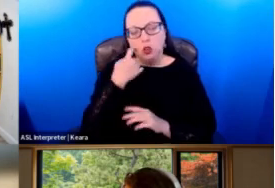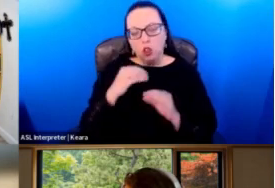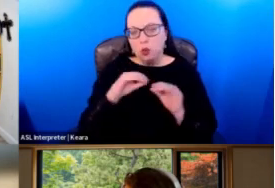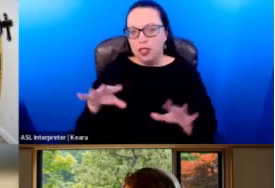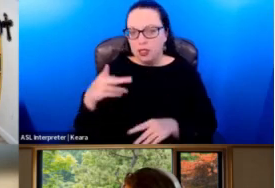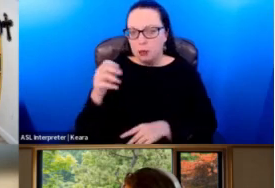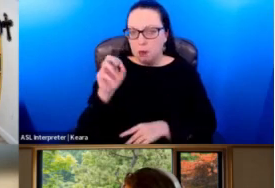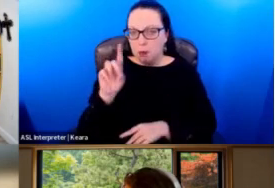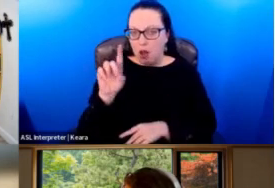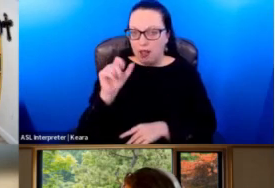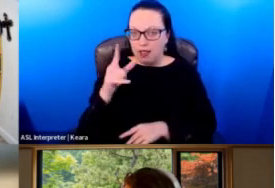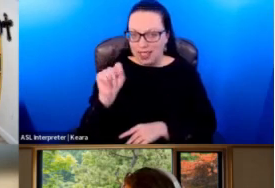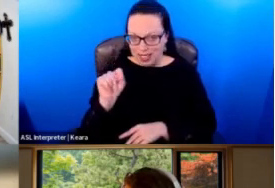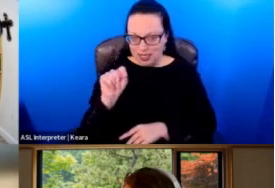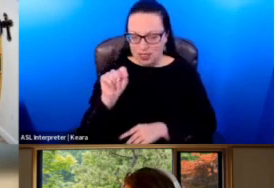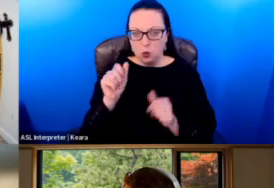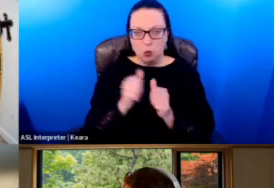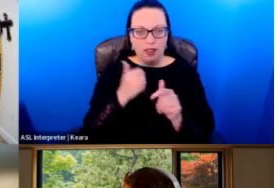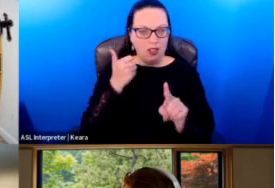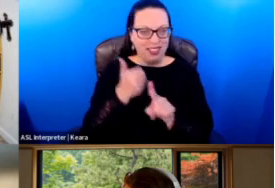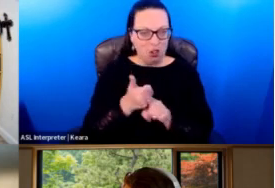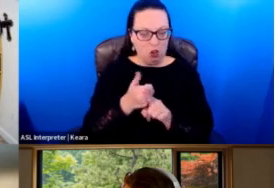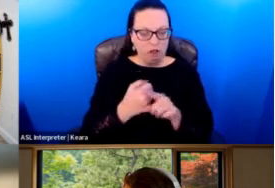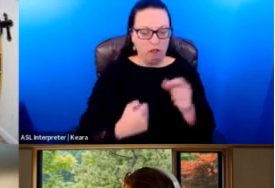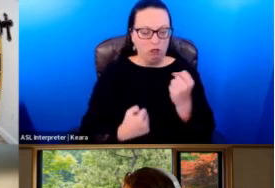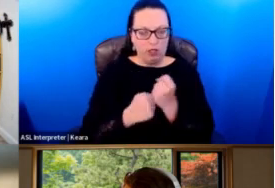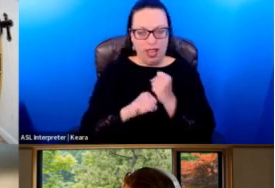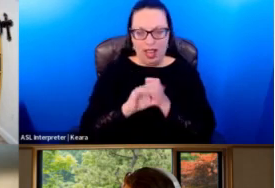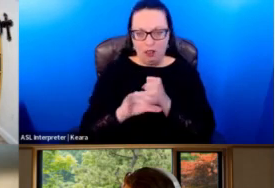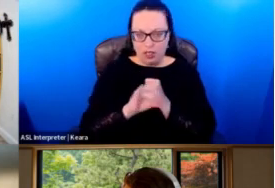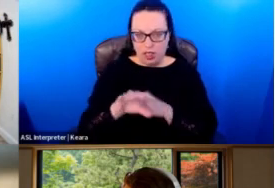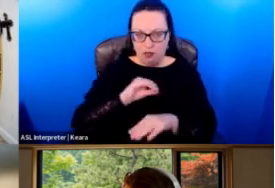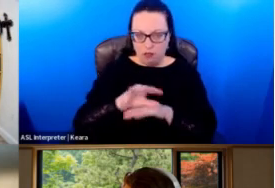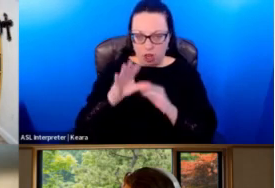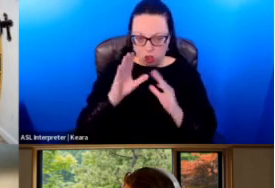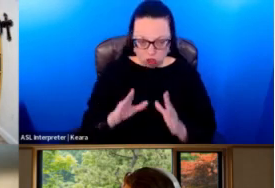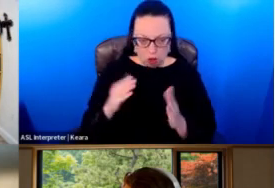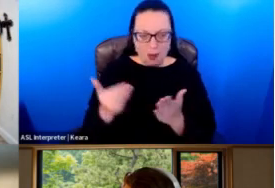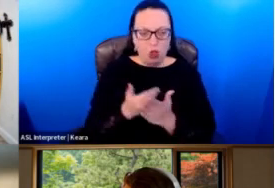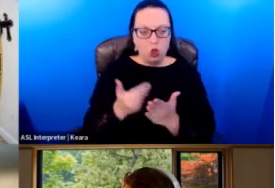about The New Normal and being able to continue working and and continue with our lives as best